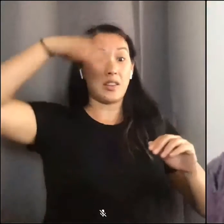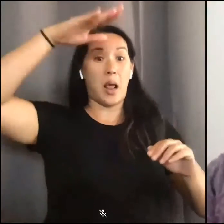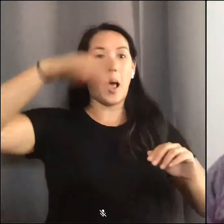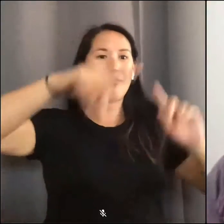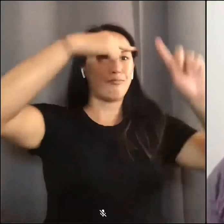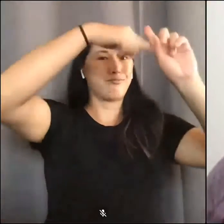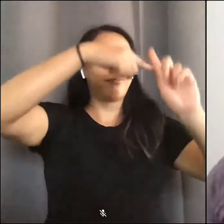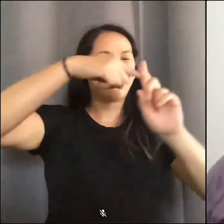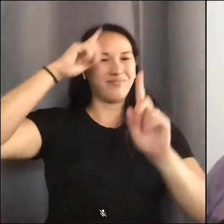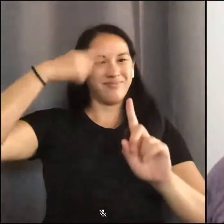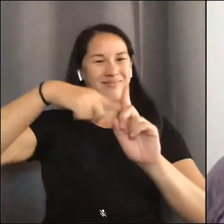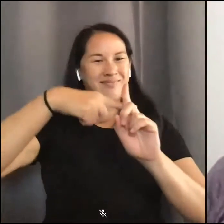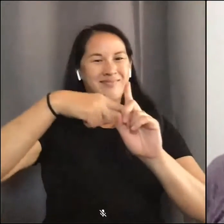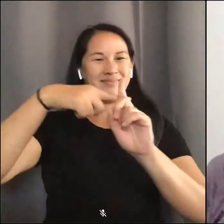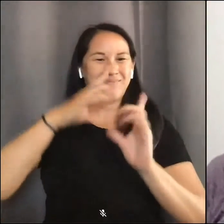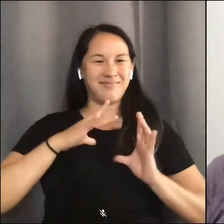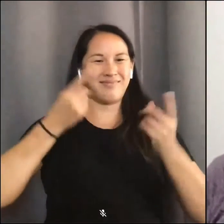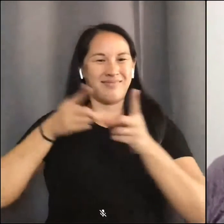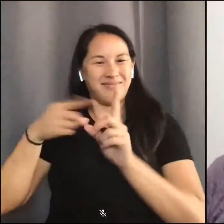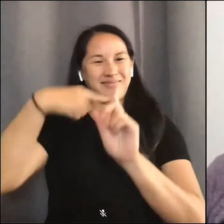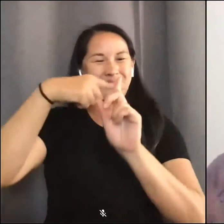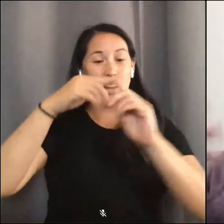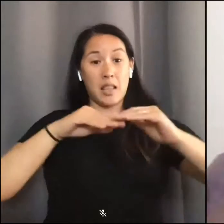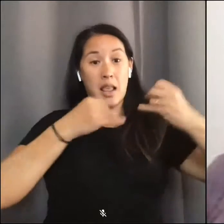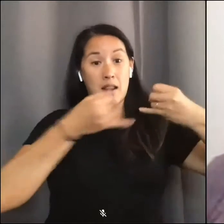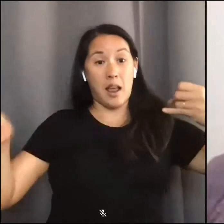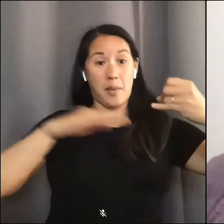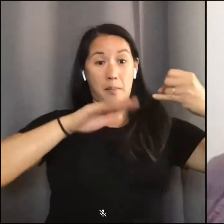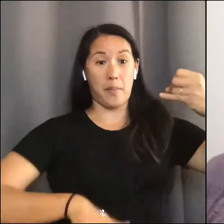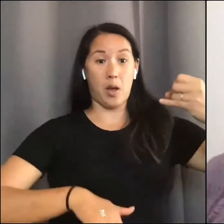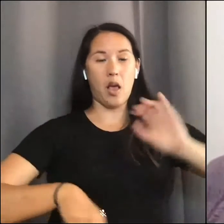timeline you put the challenges in your life um so the great things that happened for me um